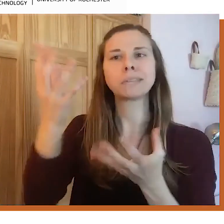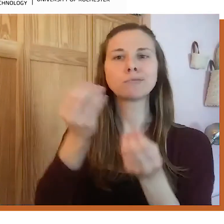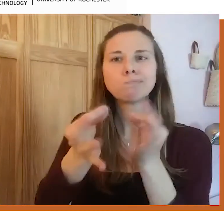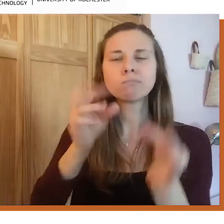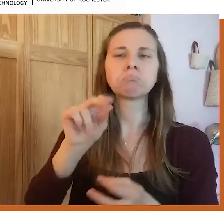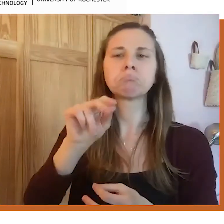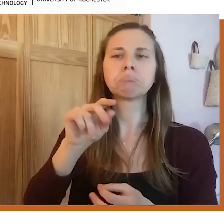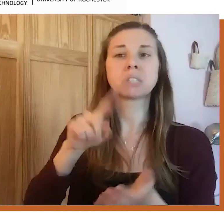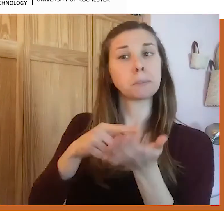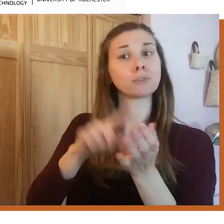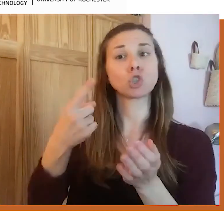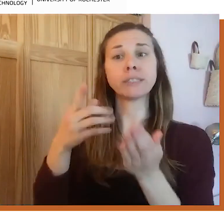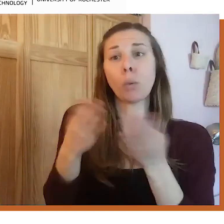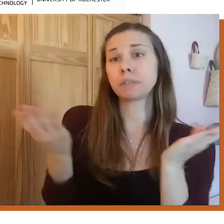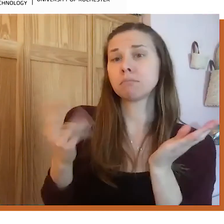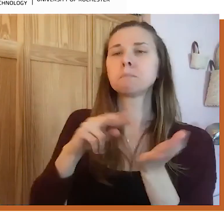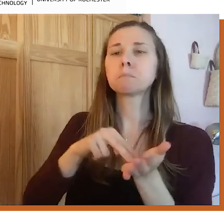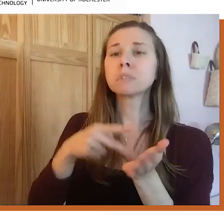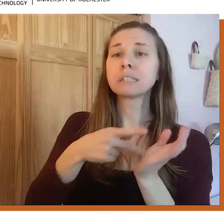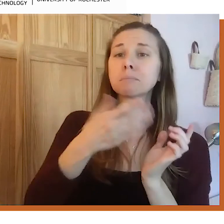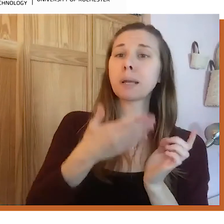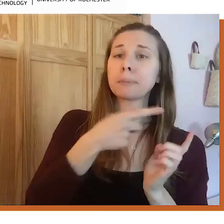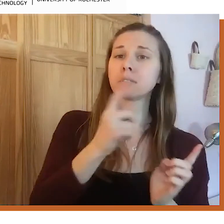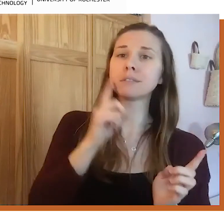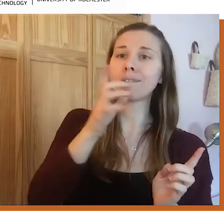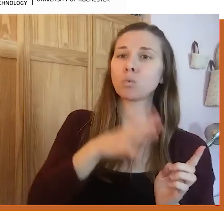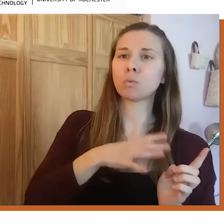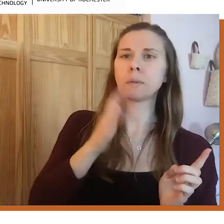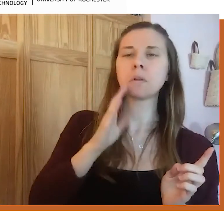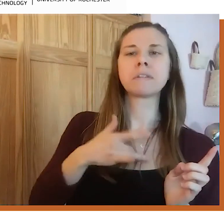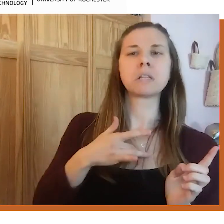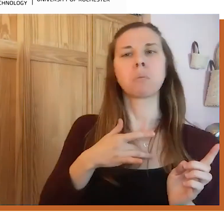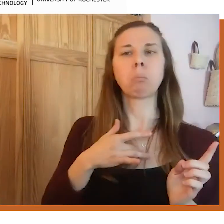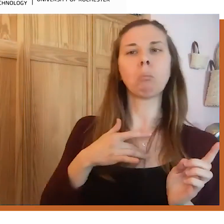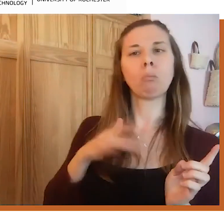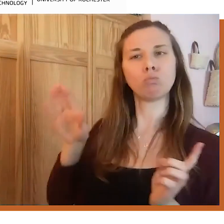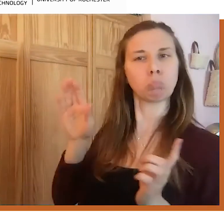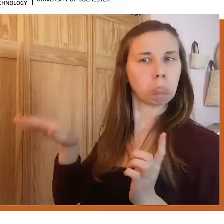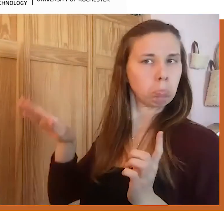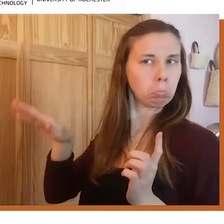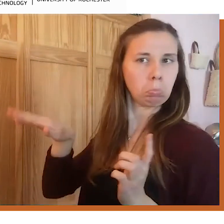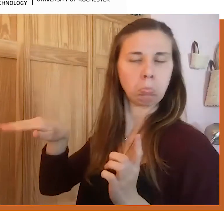but just open communication in general. Sometimes a Deaf woman might feel comfortable